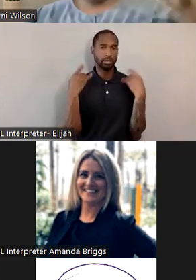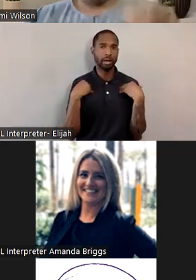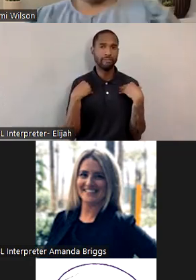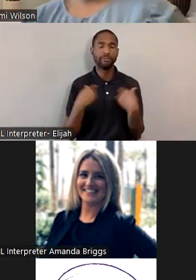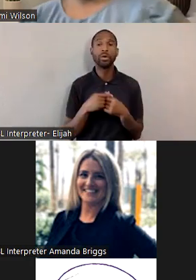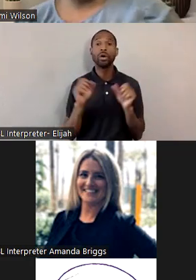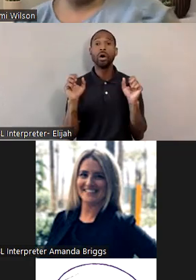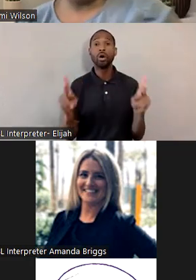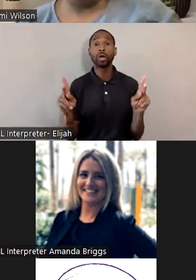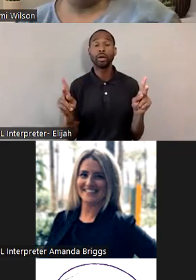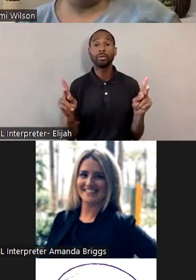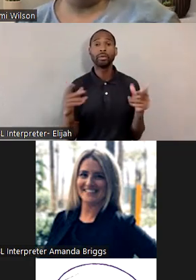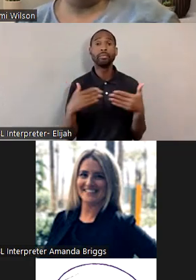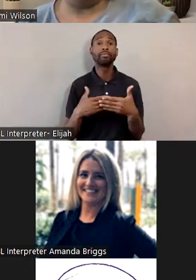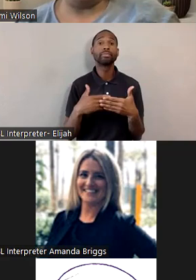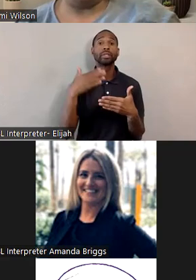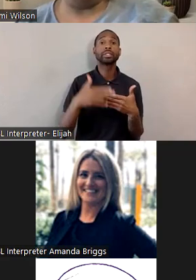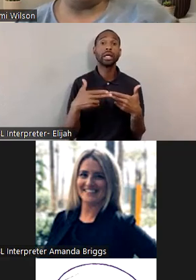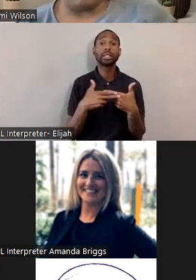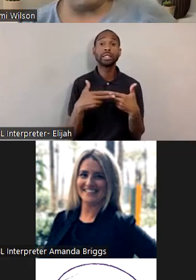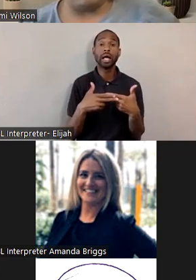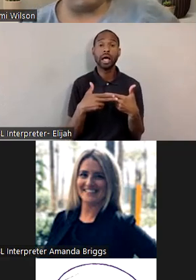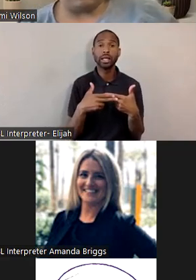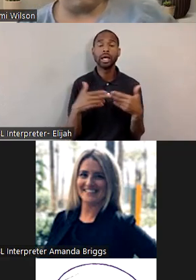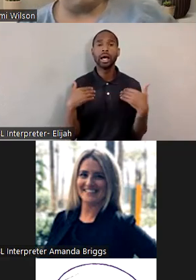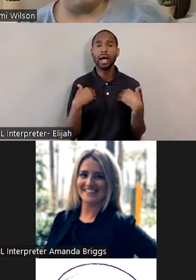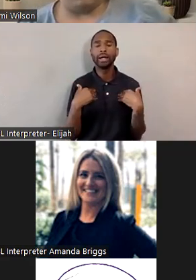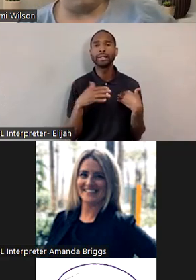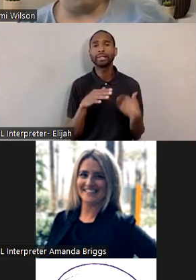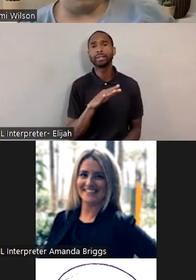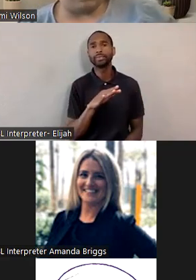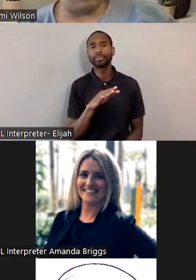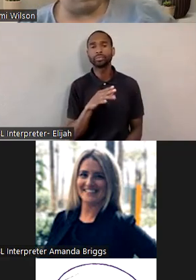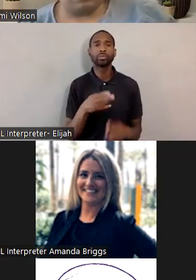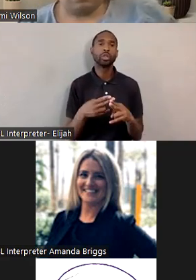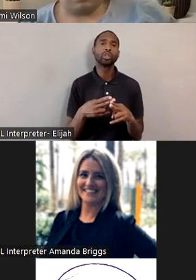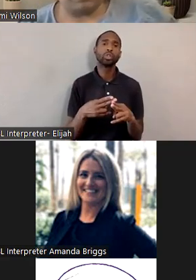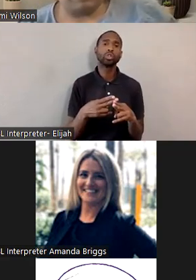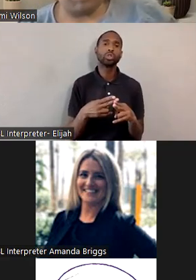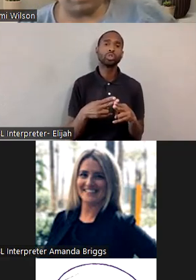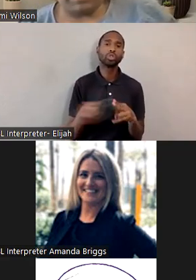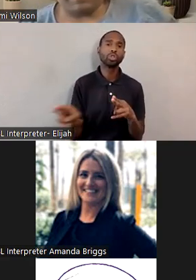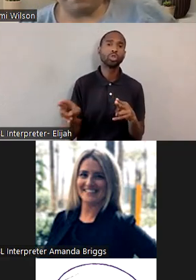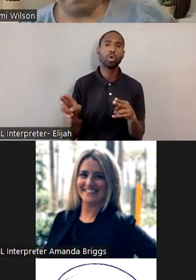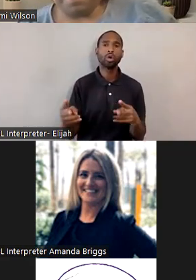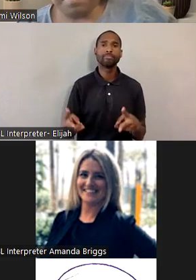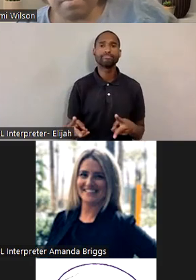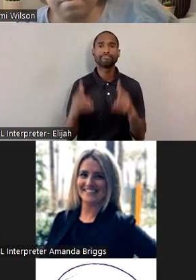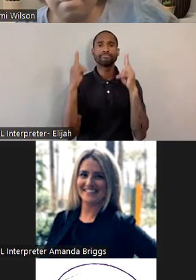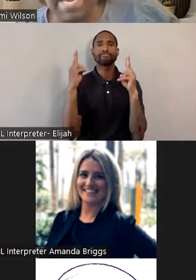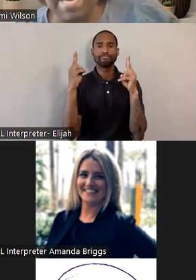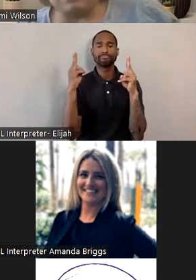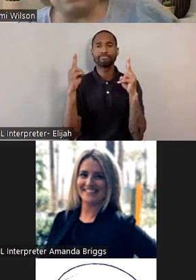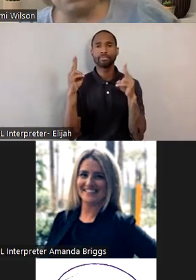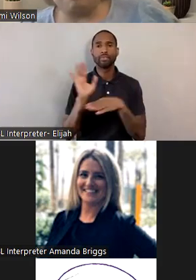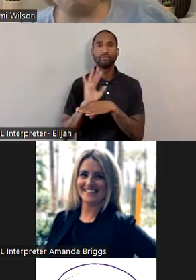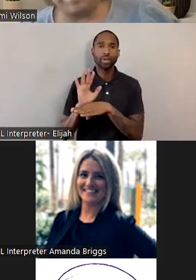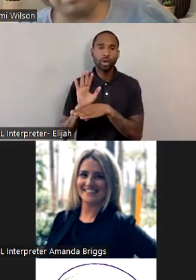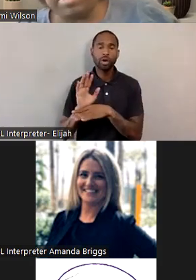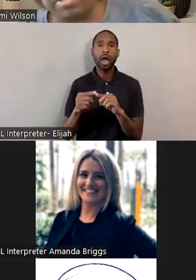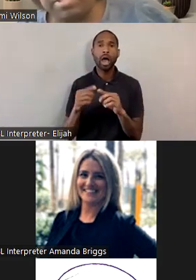Okay, so this next slide just has the short clip on how to administer